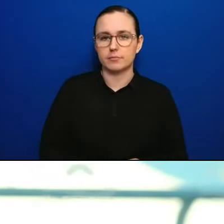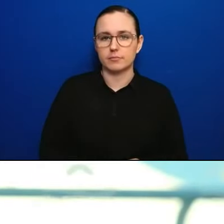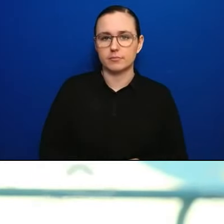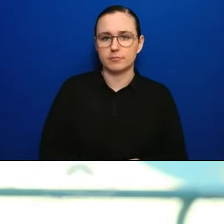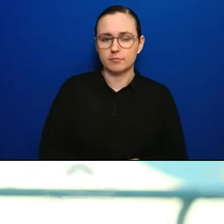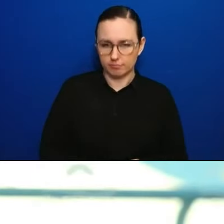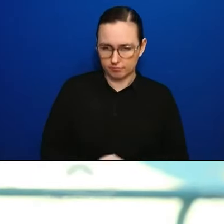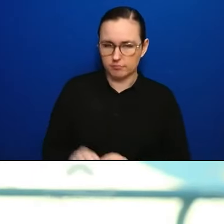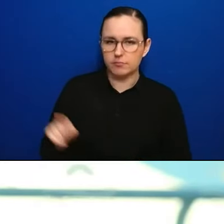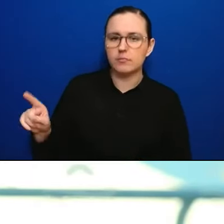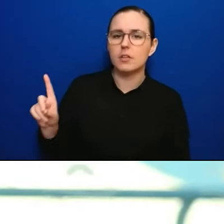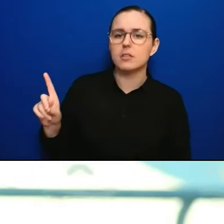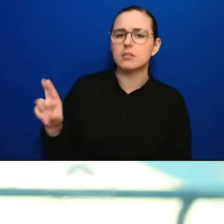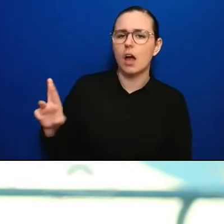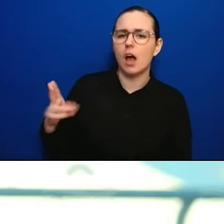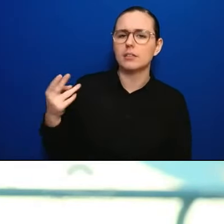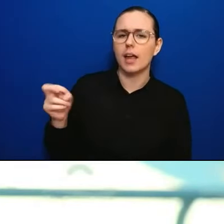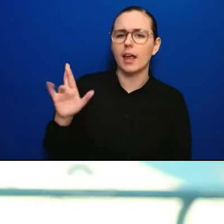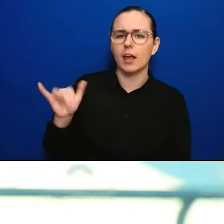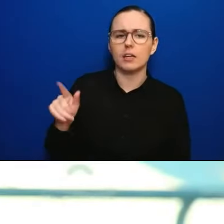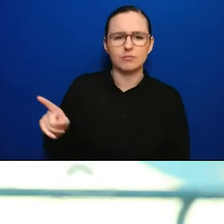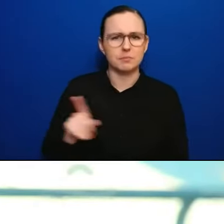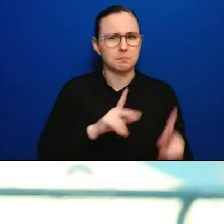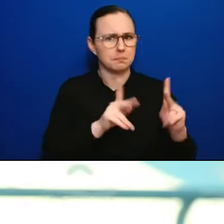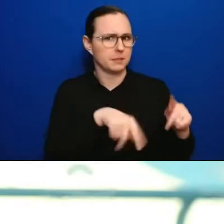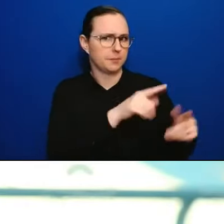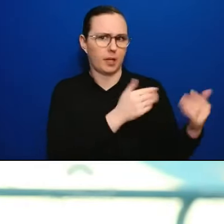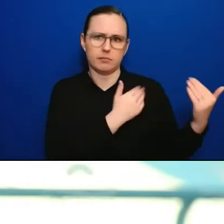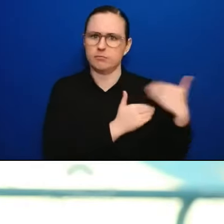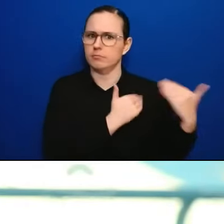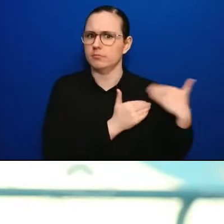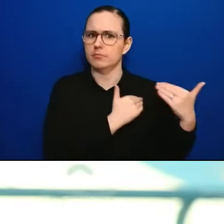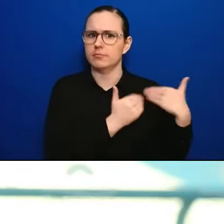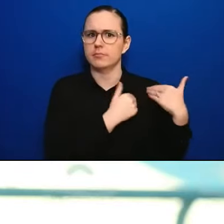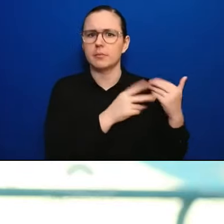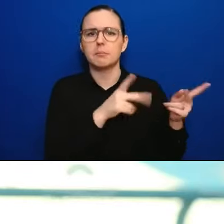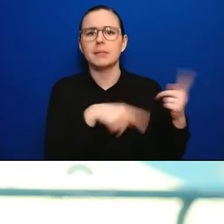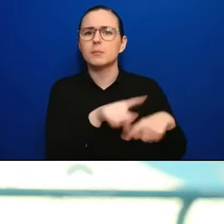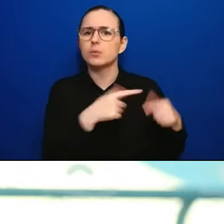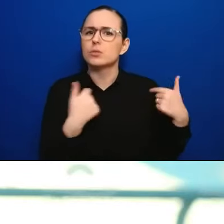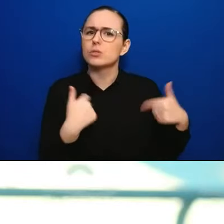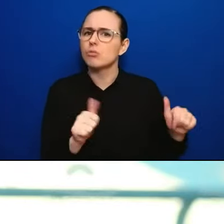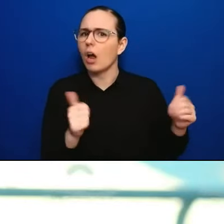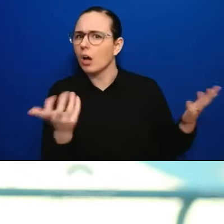follow-up? Dr. Henry, I'm receiving a